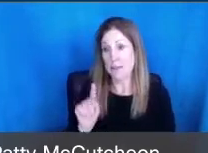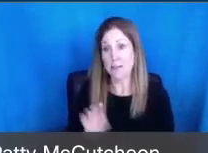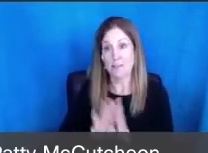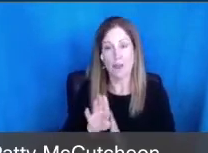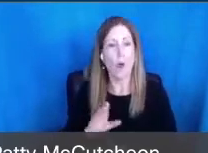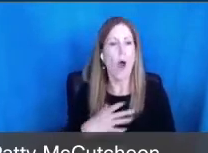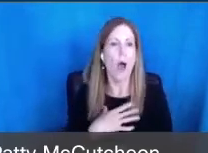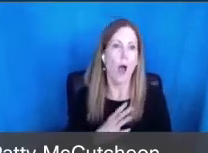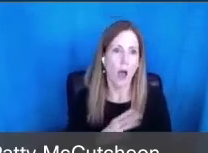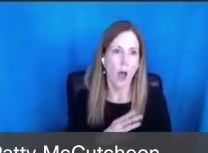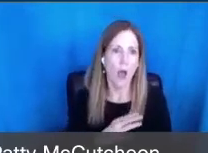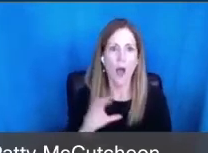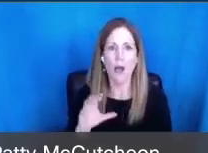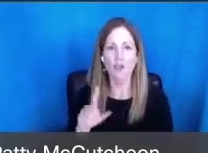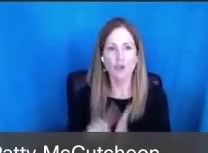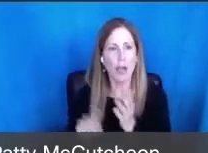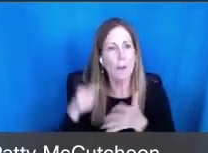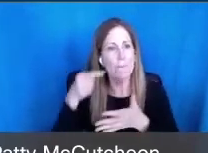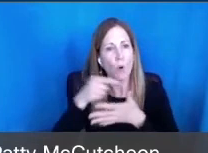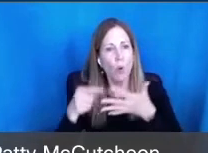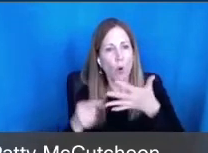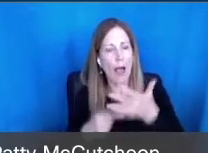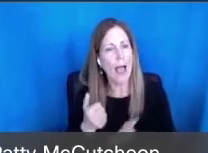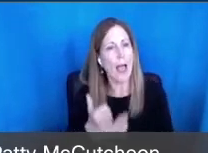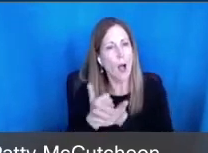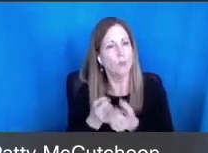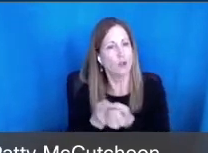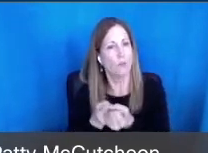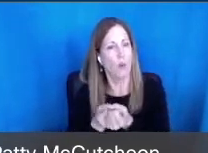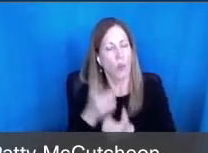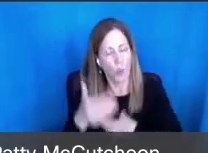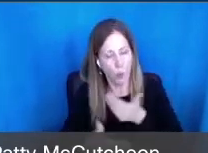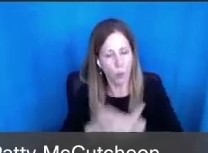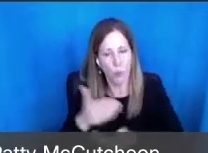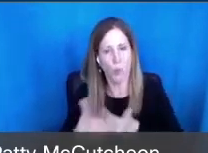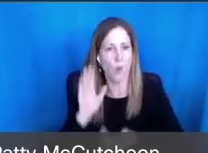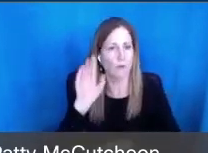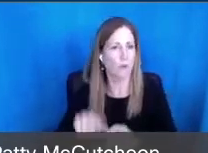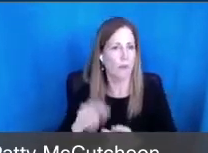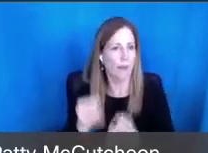because it helps them feel supported through the process. It also gives our developers a clear path to work through